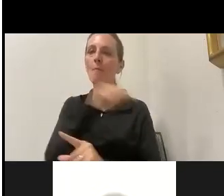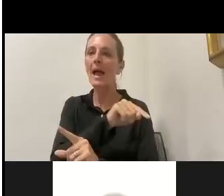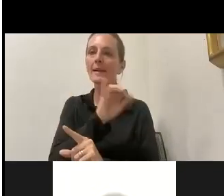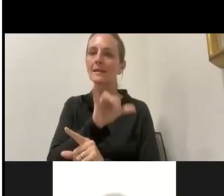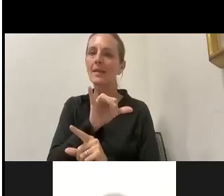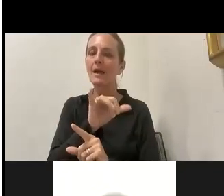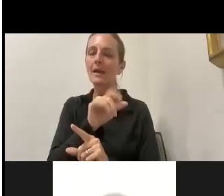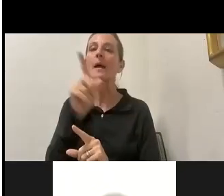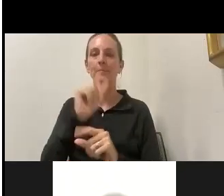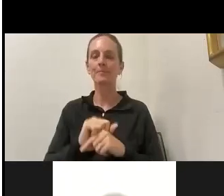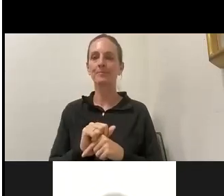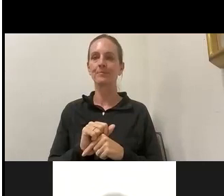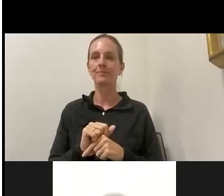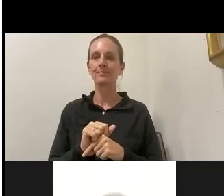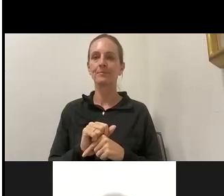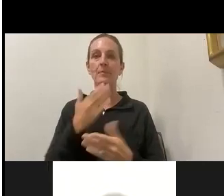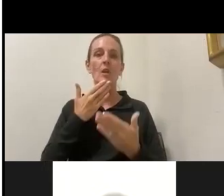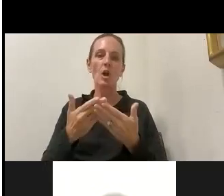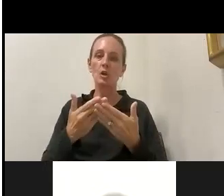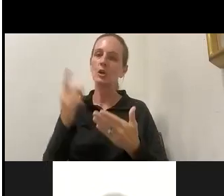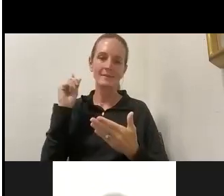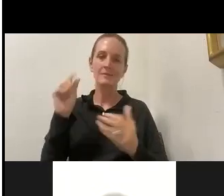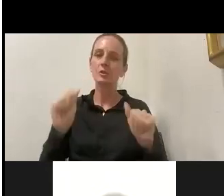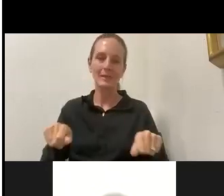Again, a really good exercise you can practice on your own when you are working on a project.